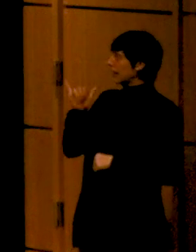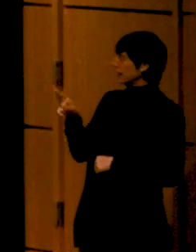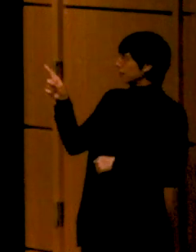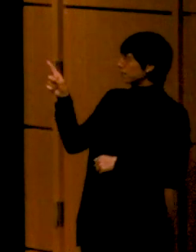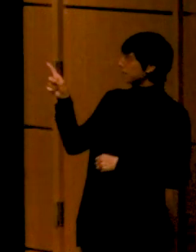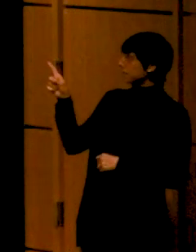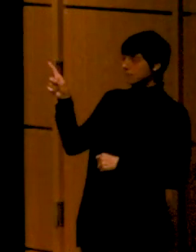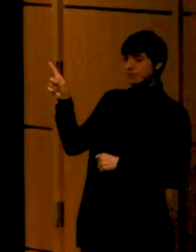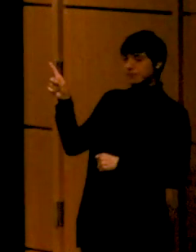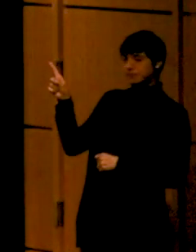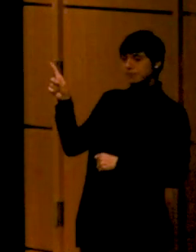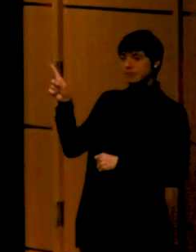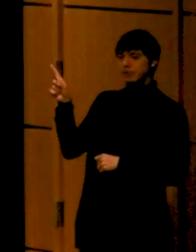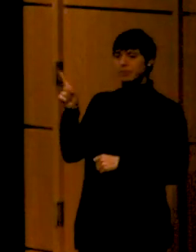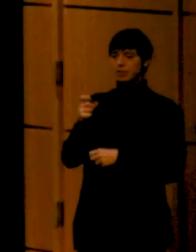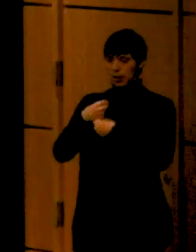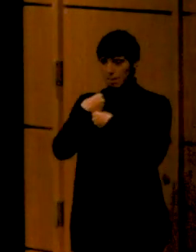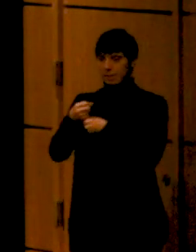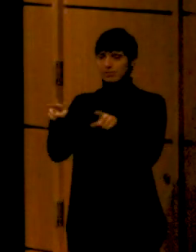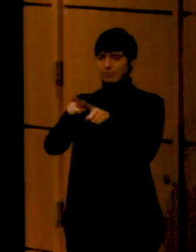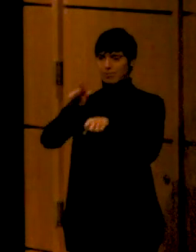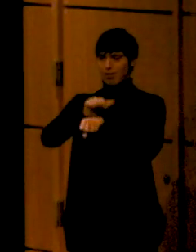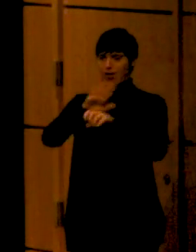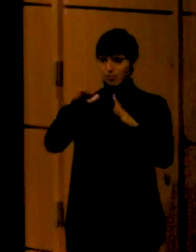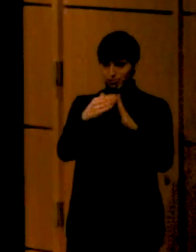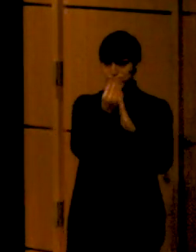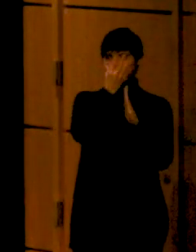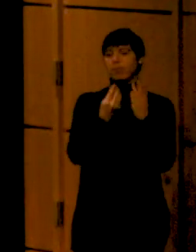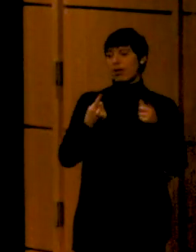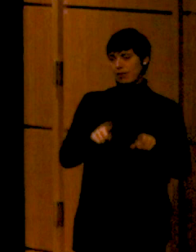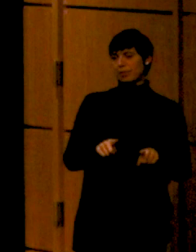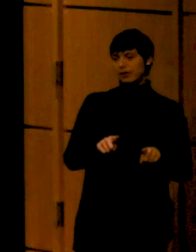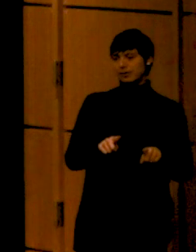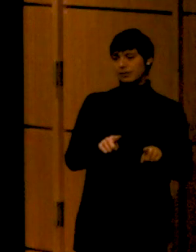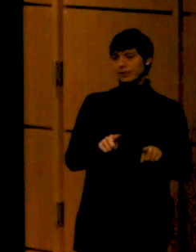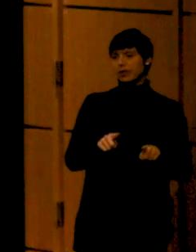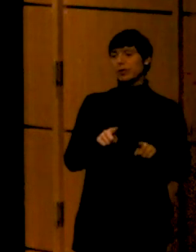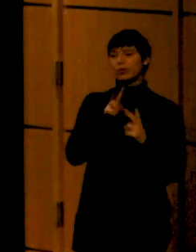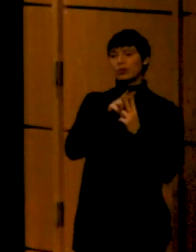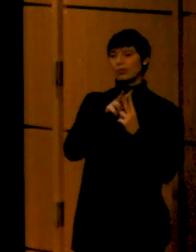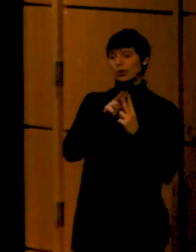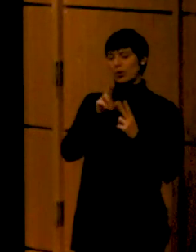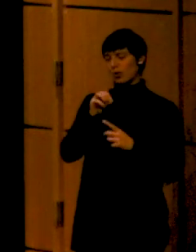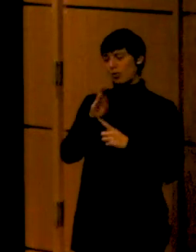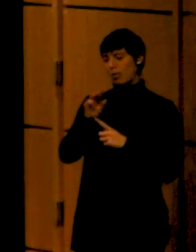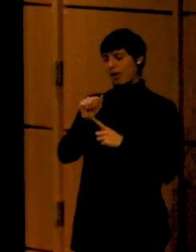Paul Marioni and his friend, another great glass artists, Rob Adams, and drove immediately when they heard about the ash fall.